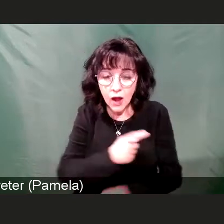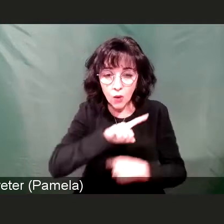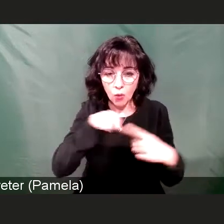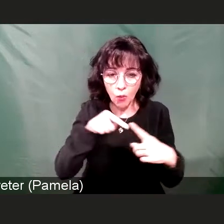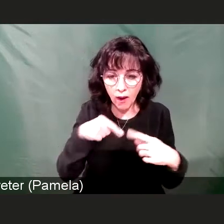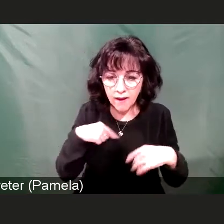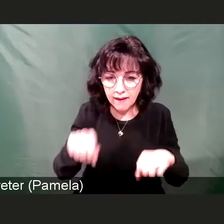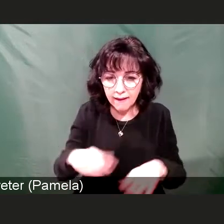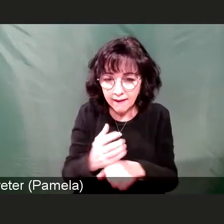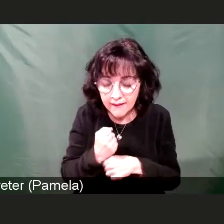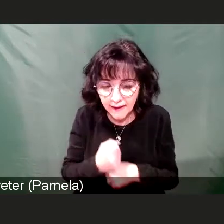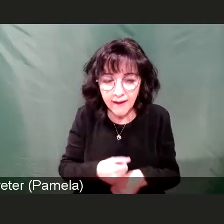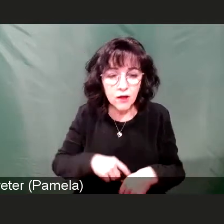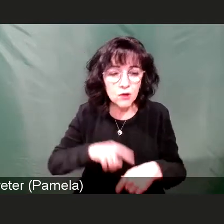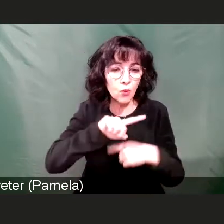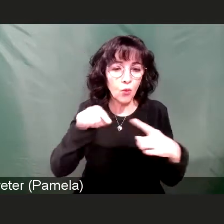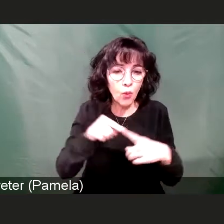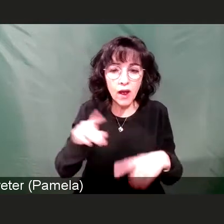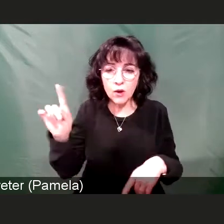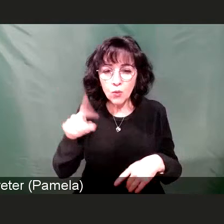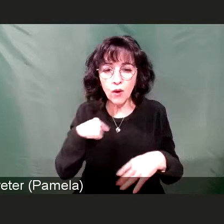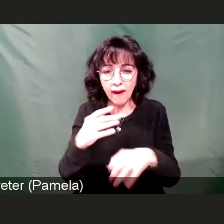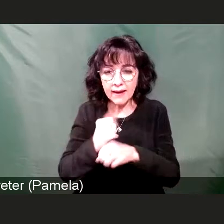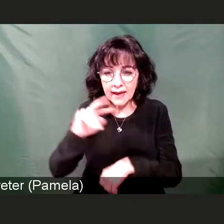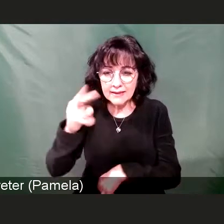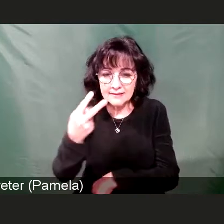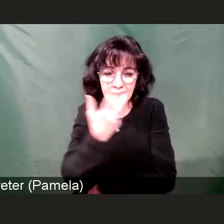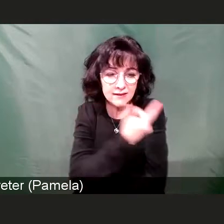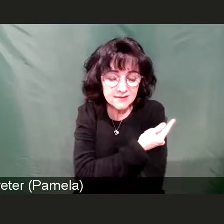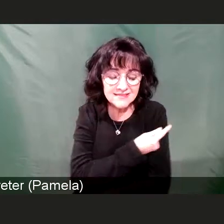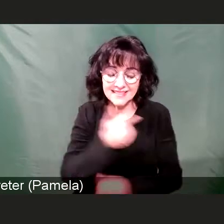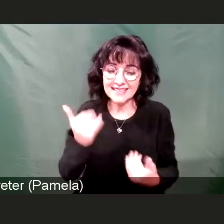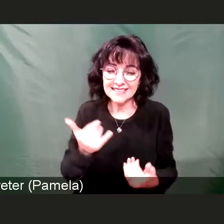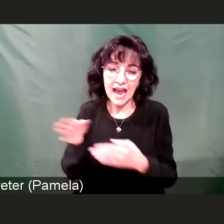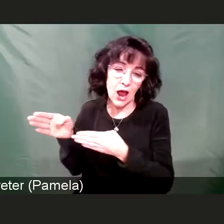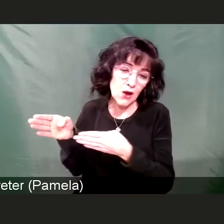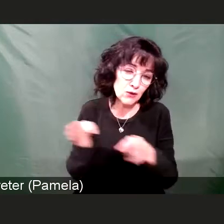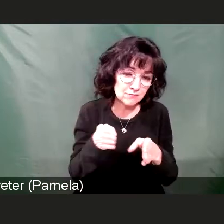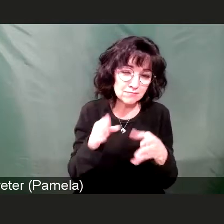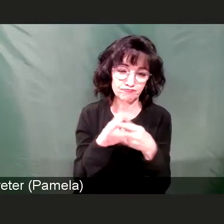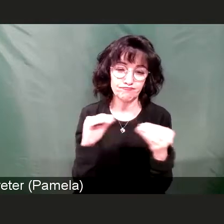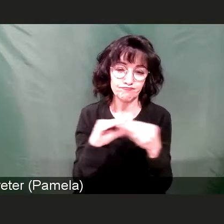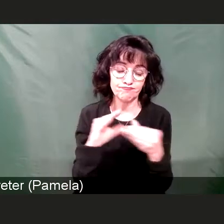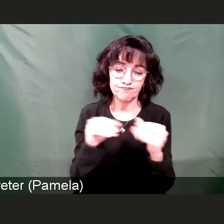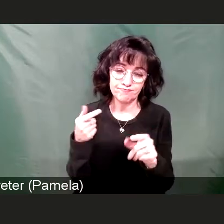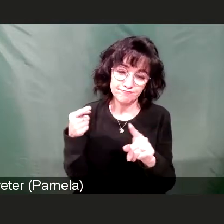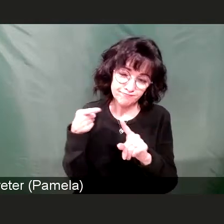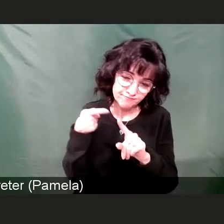as the climate has changed around COVID. So I do wanna take a few minutes to just talk to us